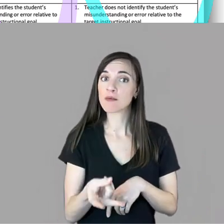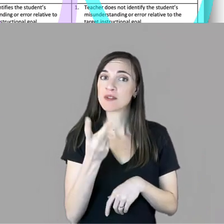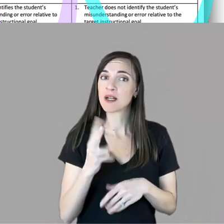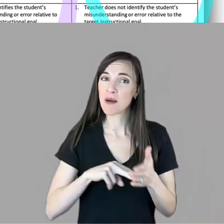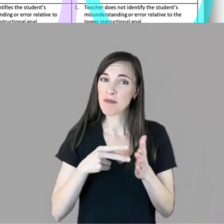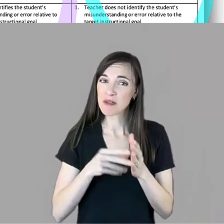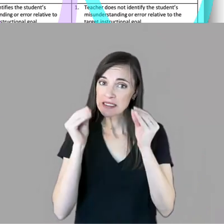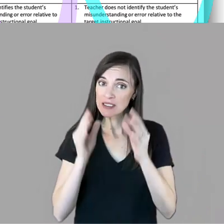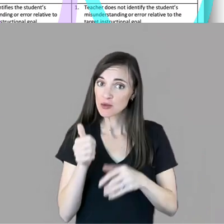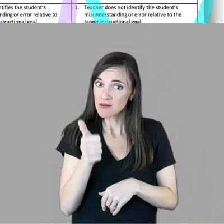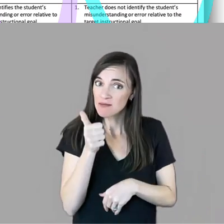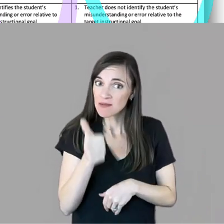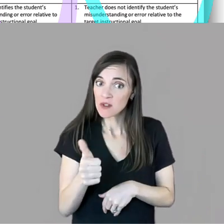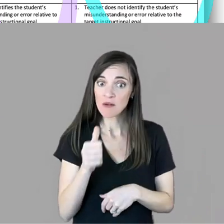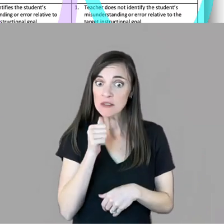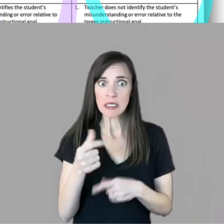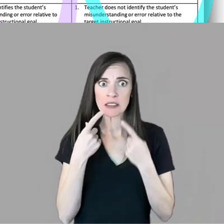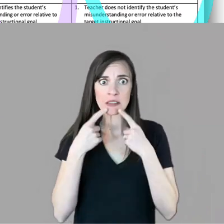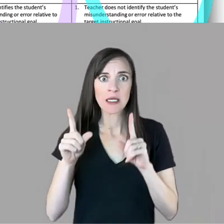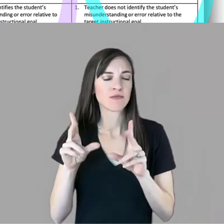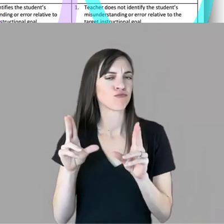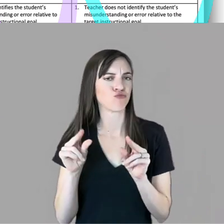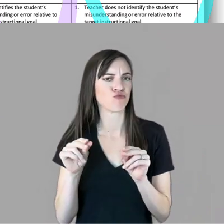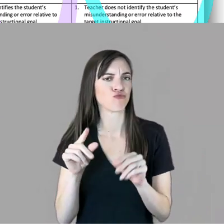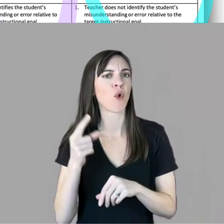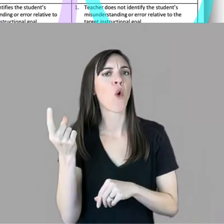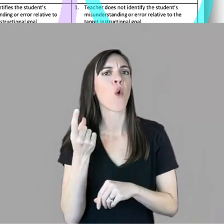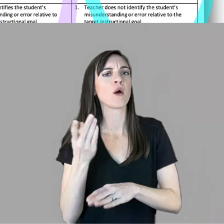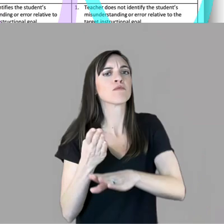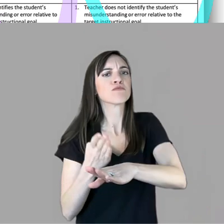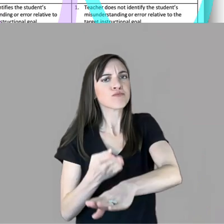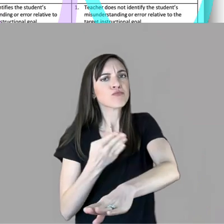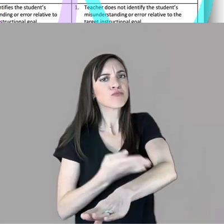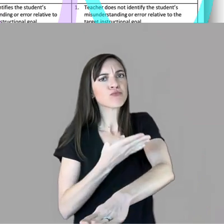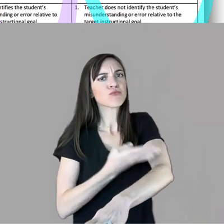this does not mean that the teacher is ineffective or lacking in successful moments;